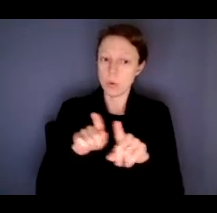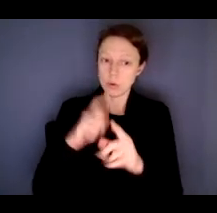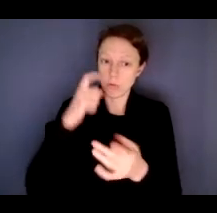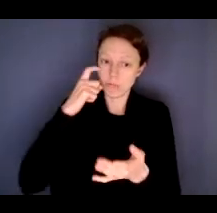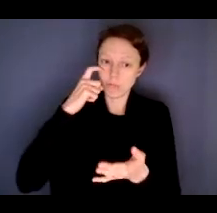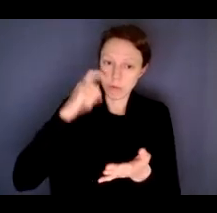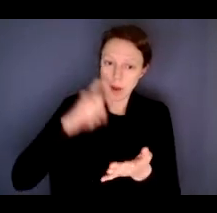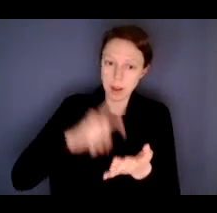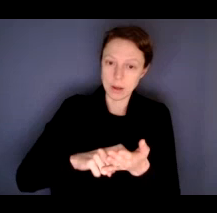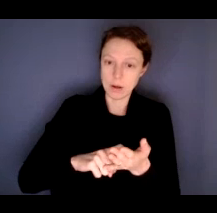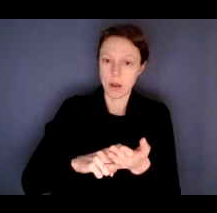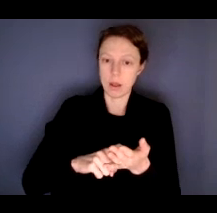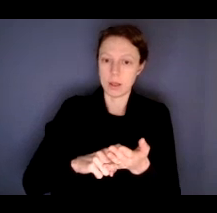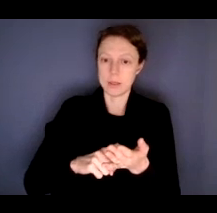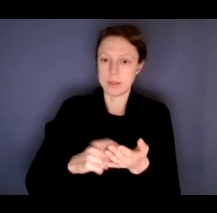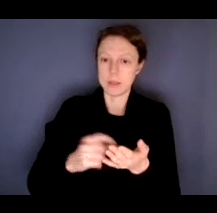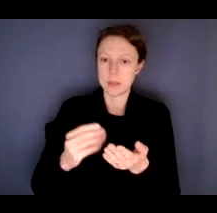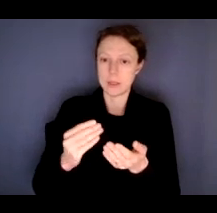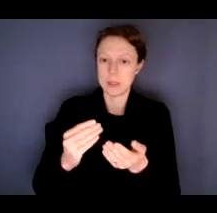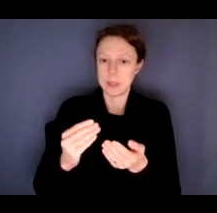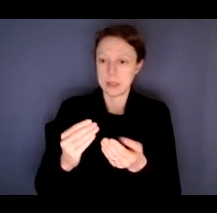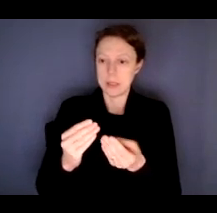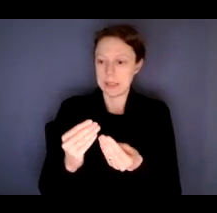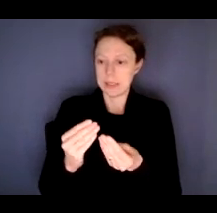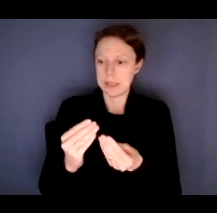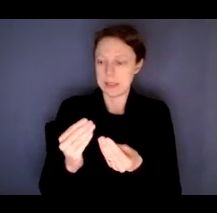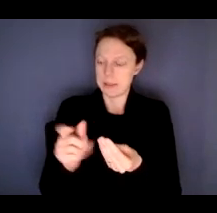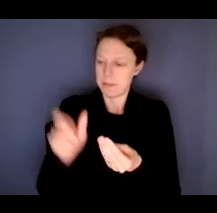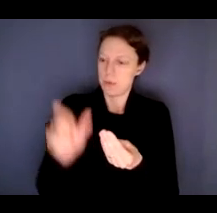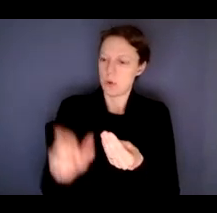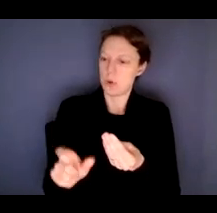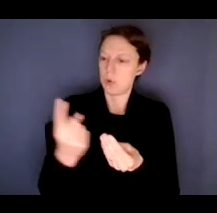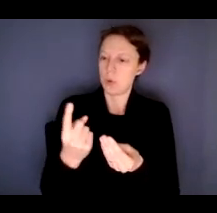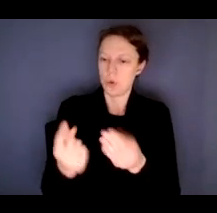administration of another Act has parental responsibility or guardianship for a child.